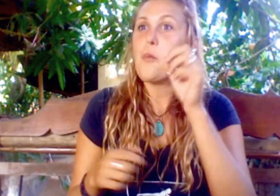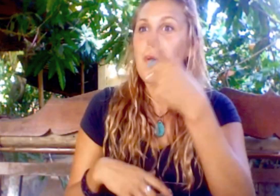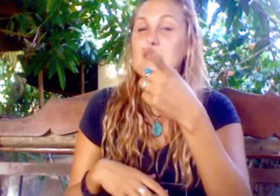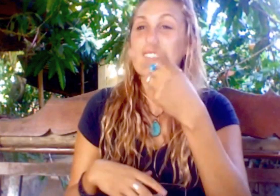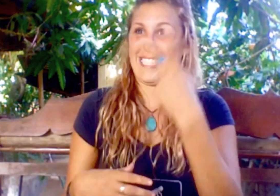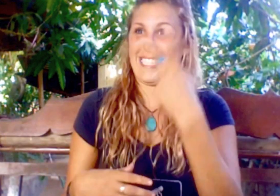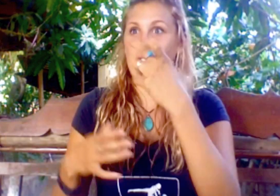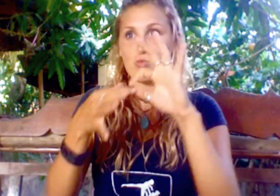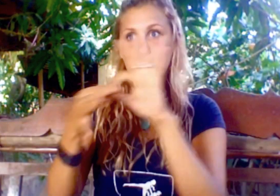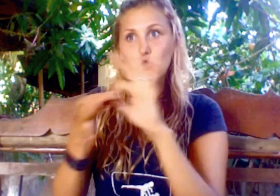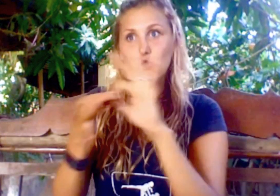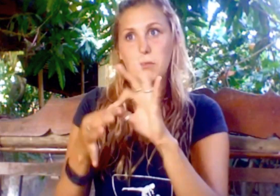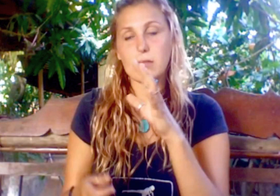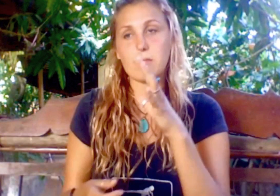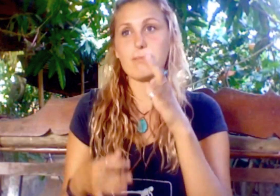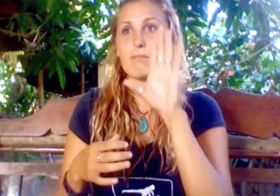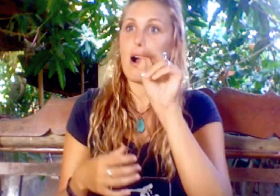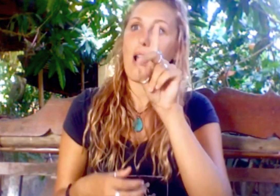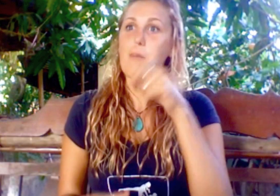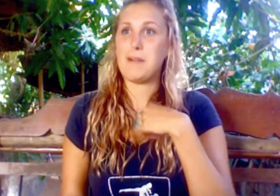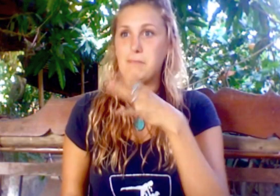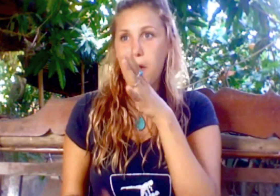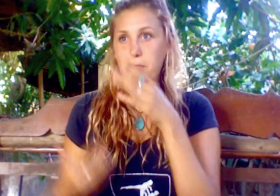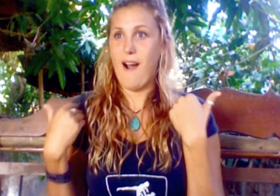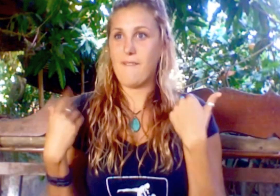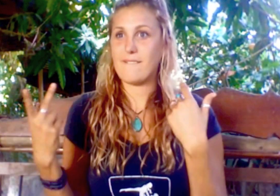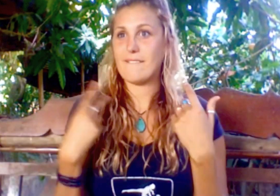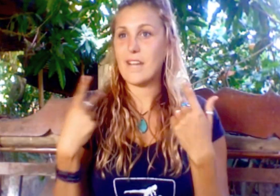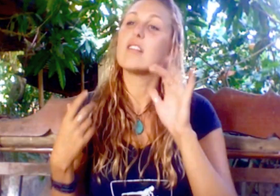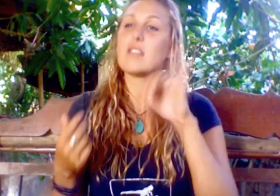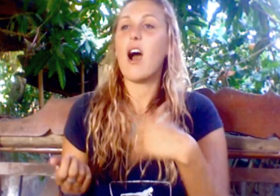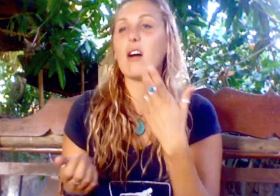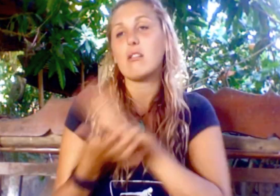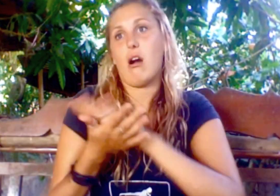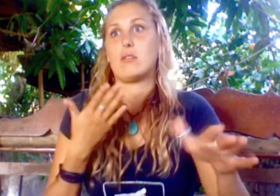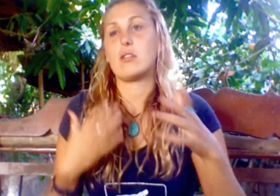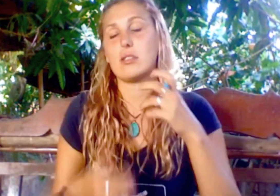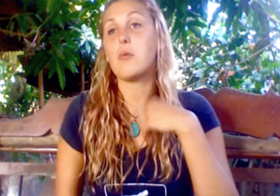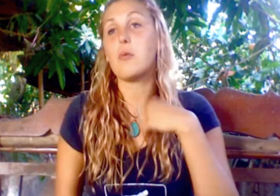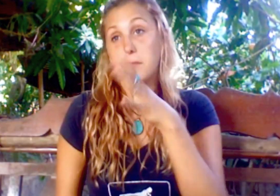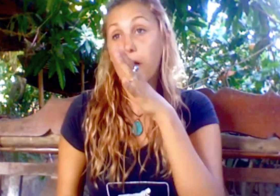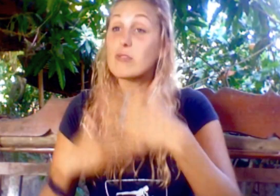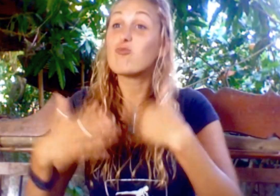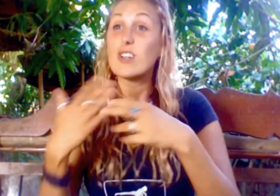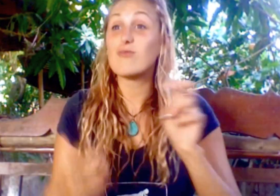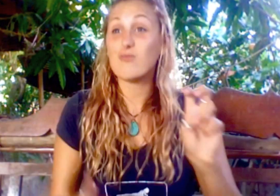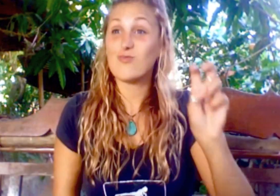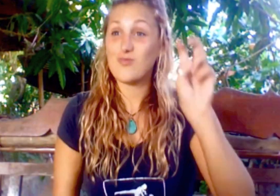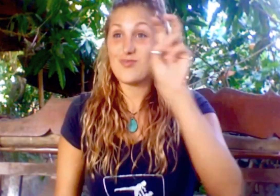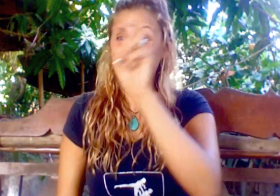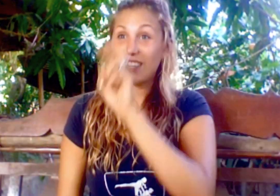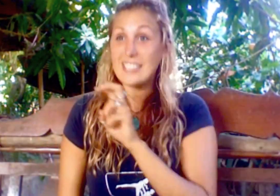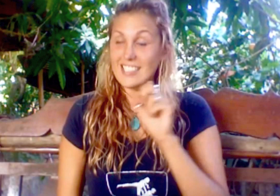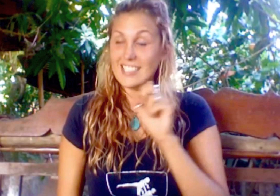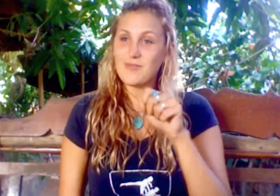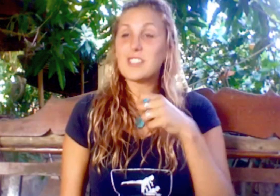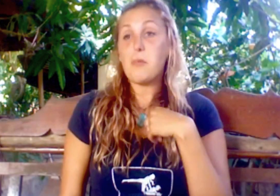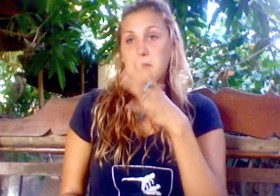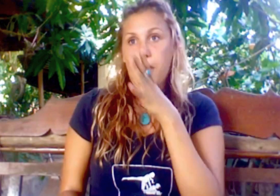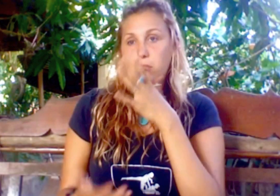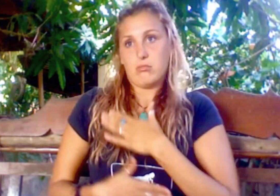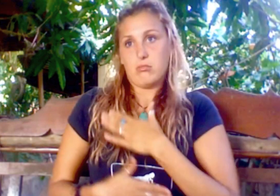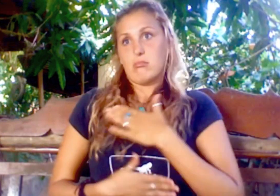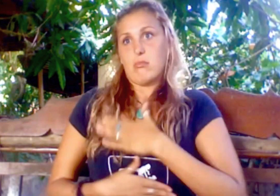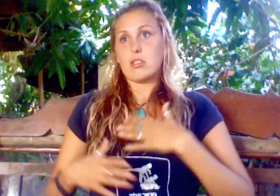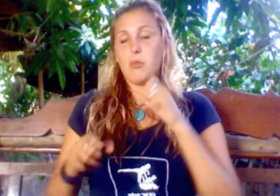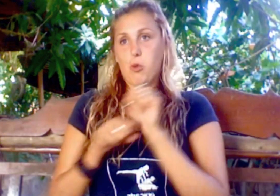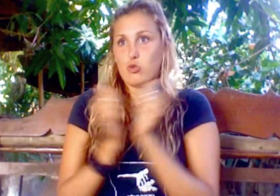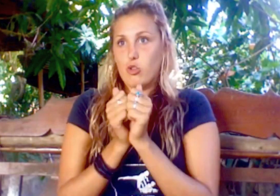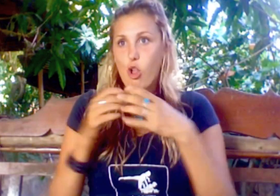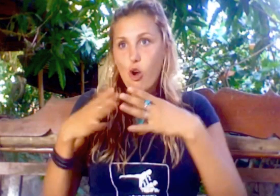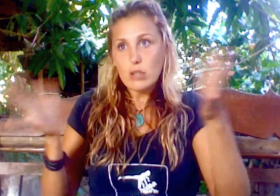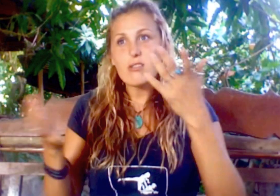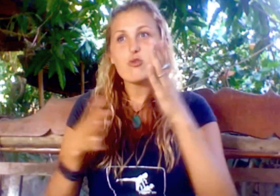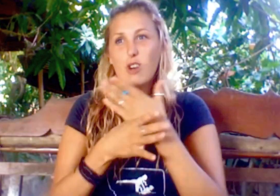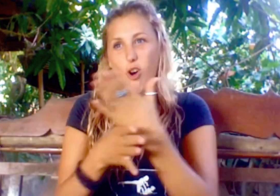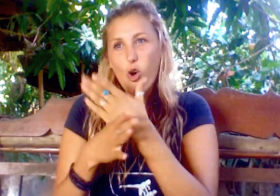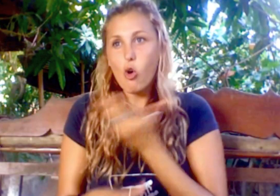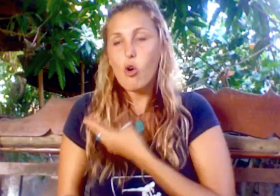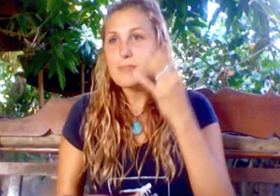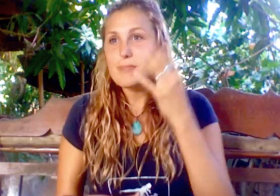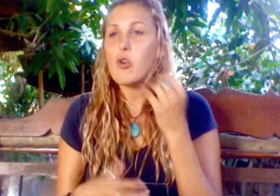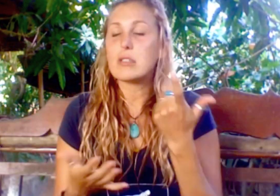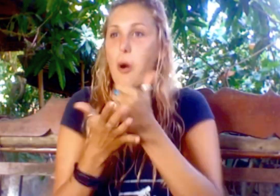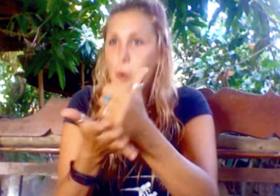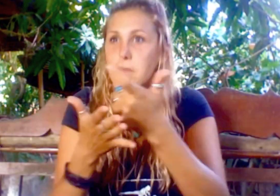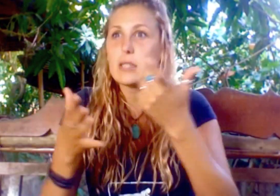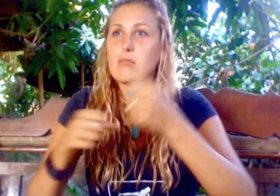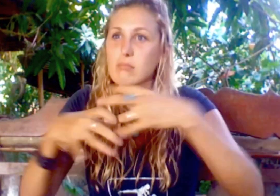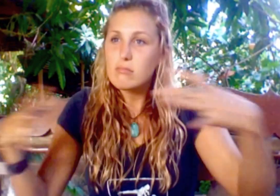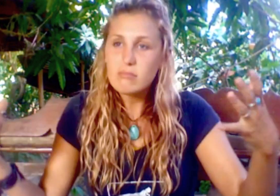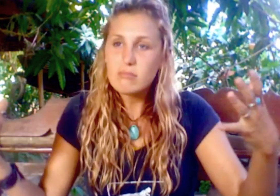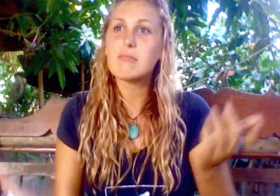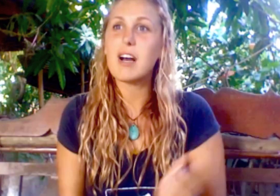So, a common bond is formed. Yes, my mom does this as well as enjoys doing this in order to increase awareness.